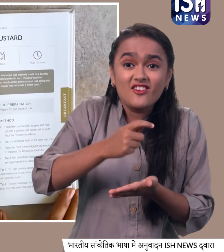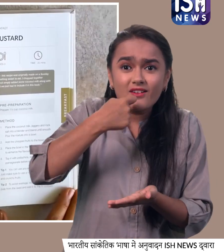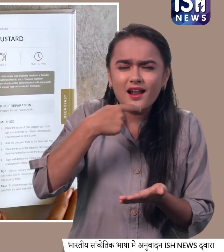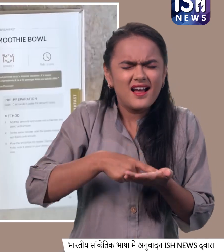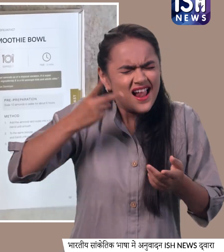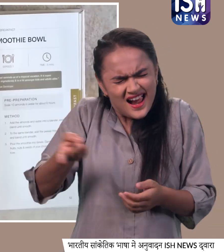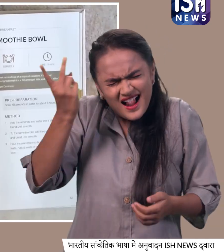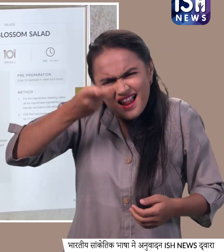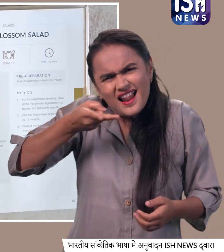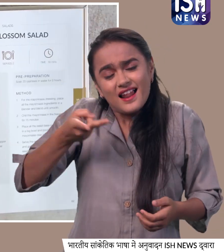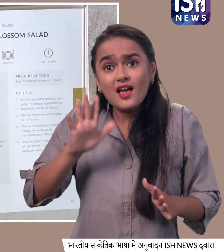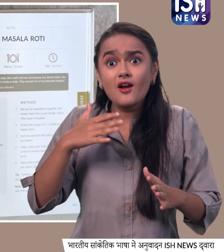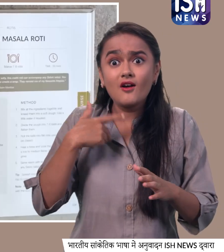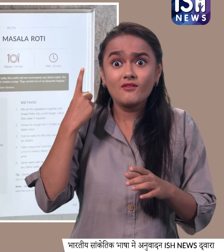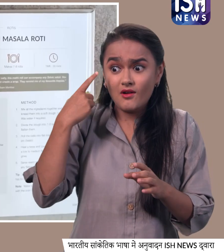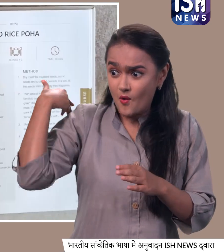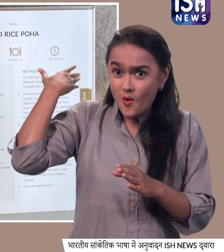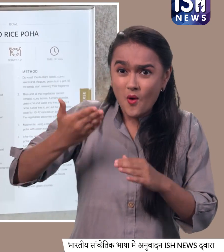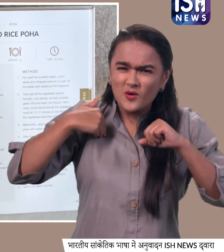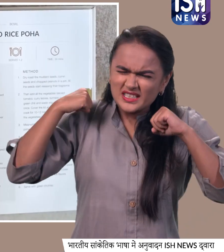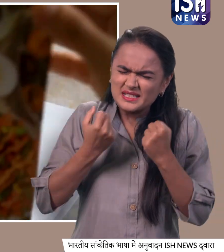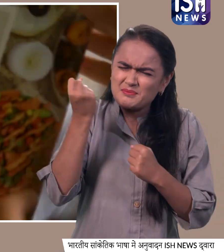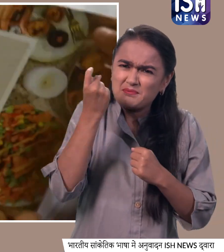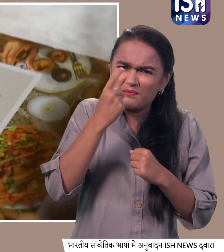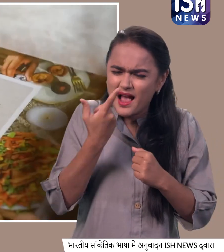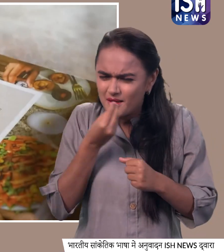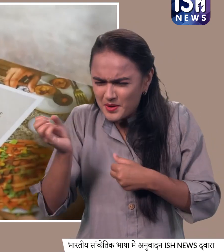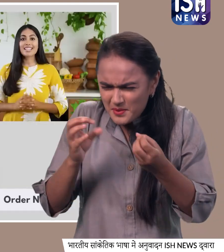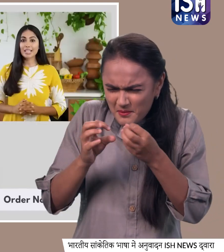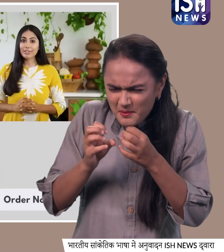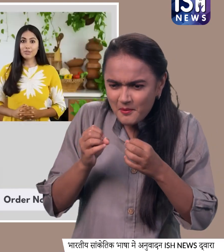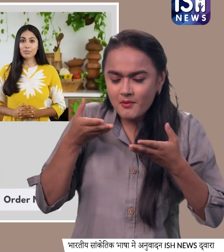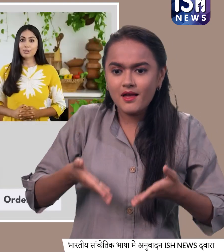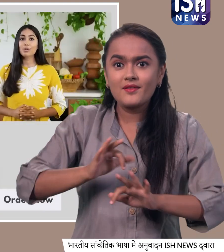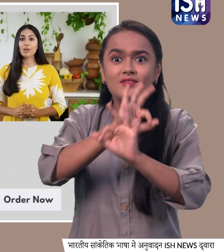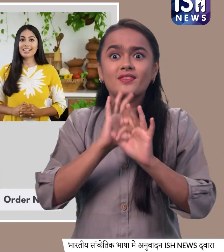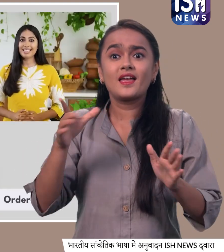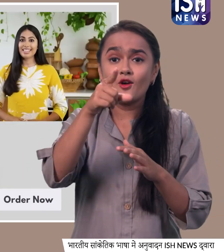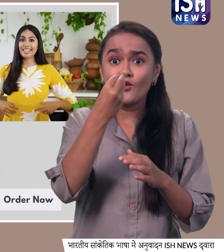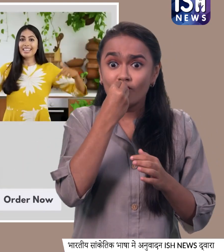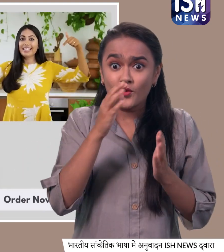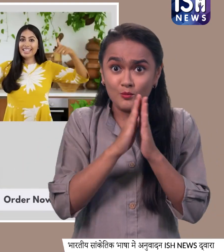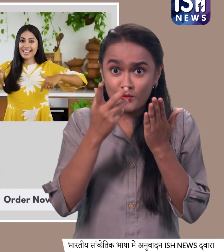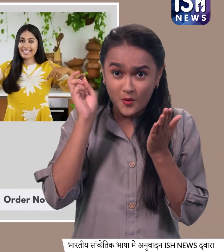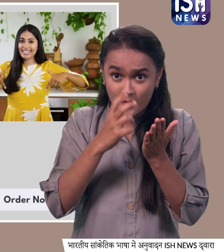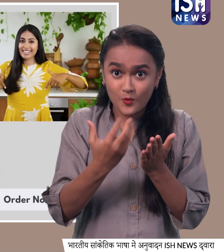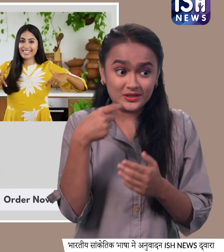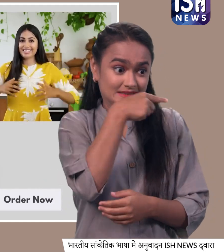We made this book for you after months of hard work To order the Satvic Food Book 2, click here